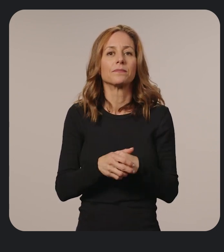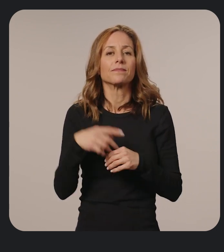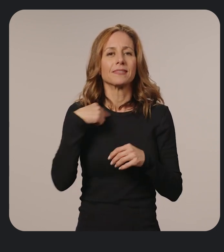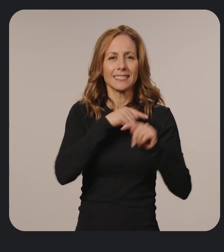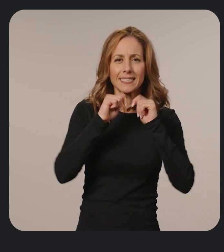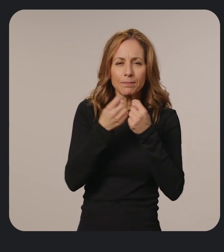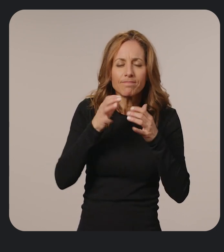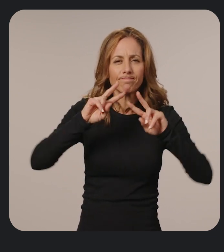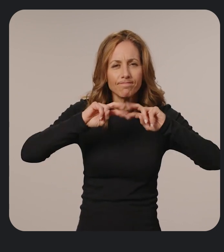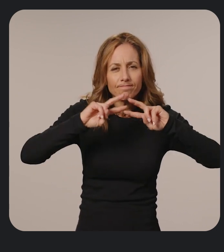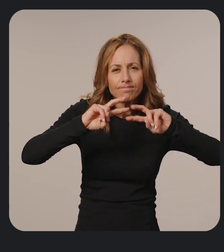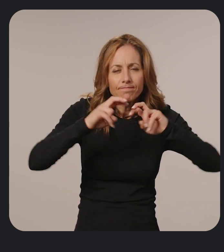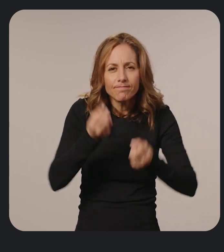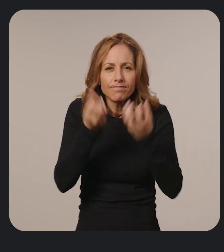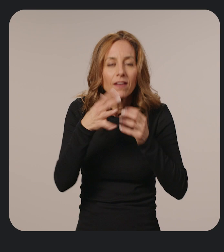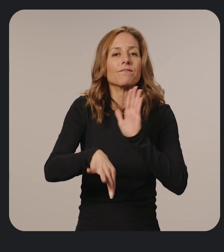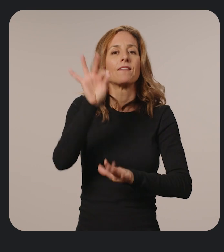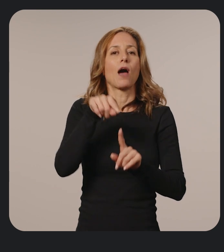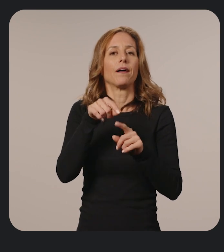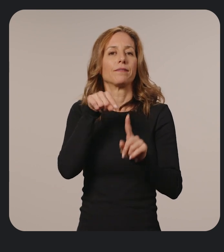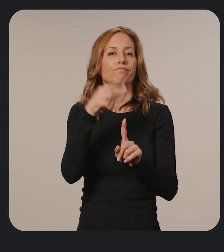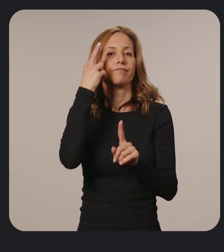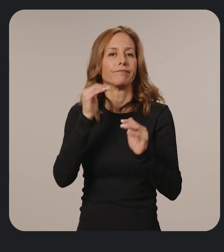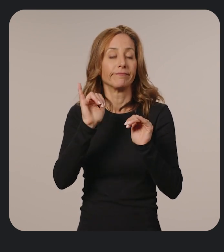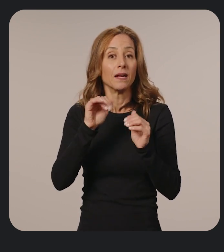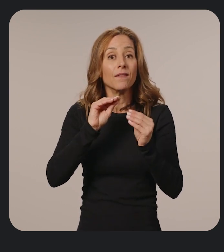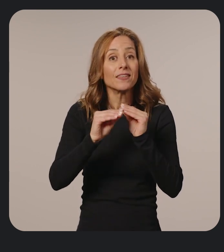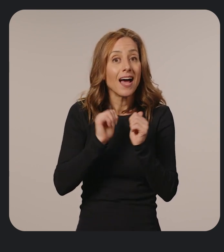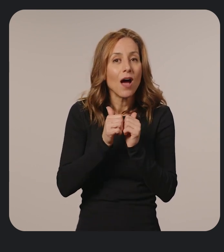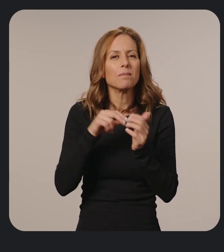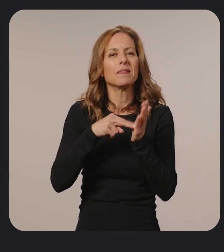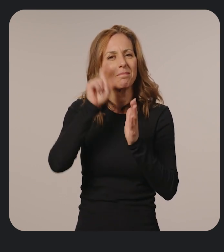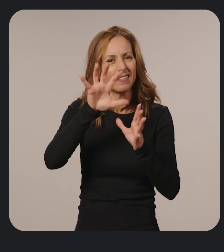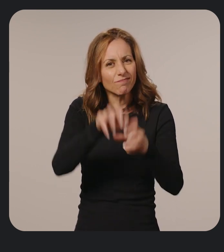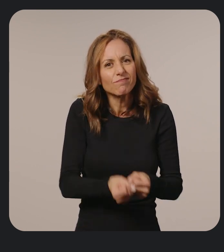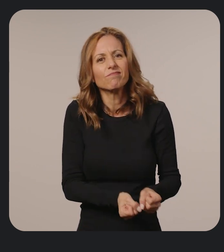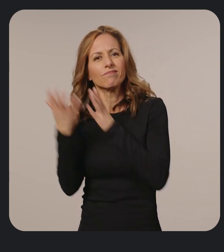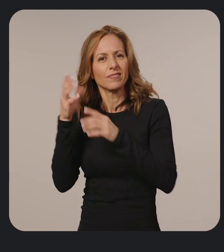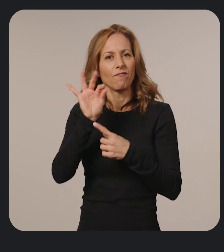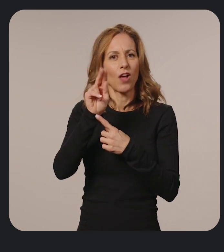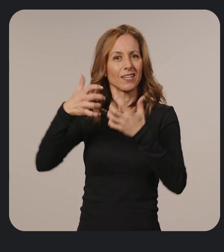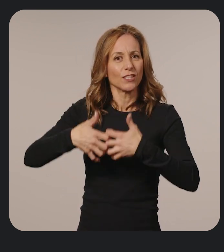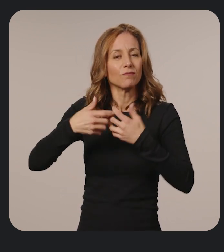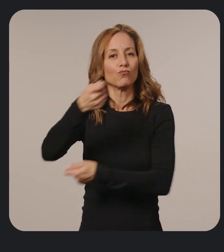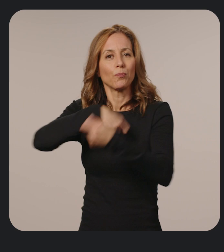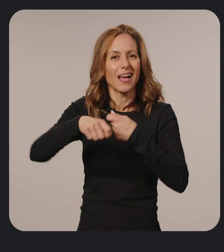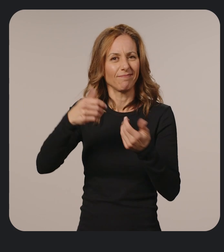The team dug into that feedback, found the root cause, and realized that correcting it would require them to literally rip out a chunk of the Flutter Engine